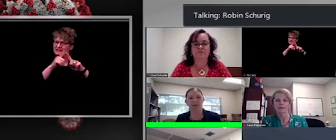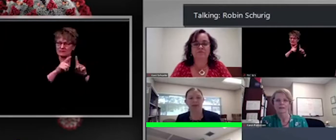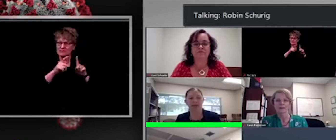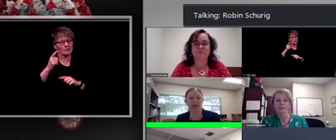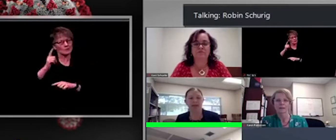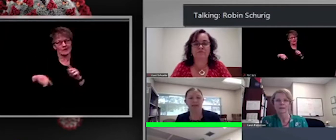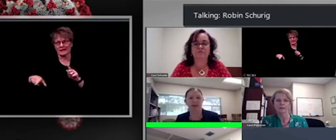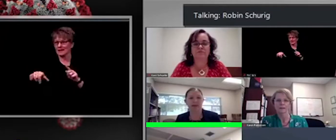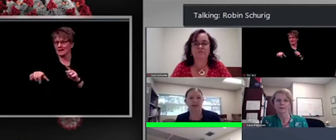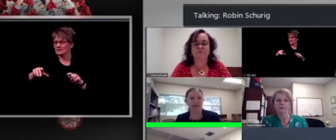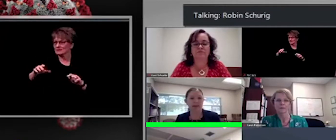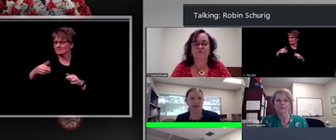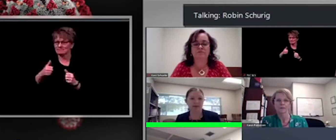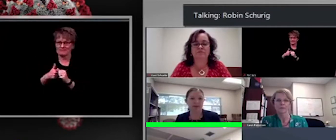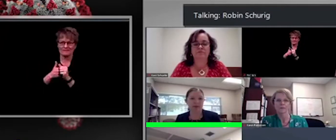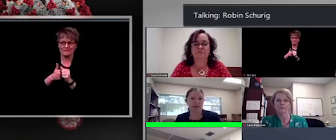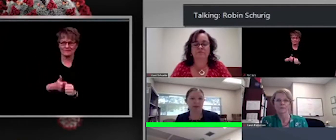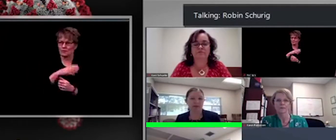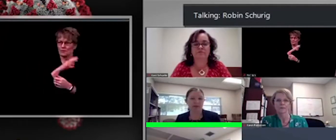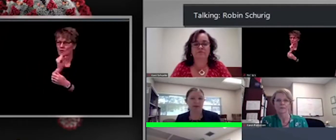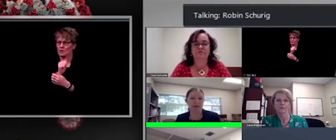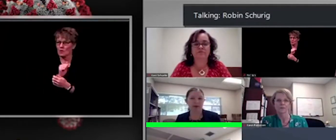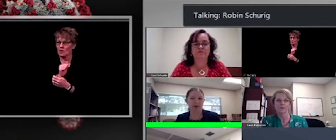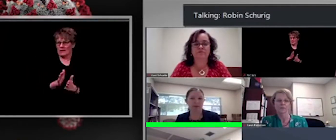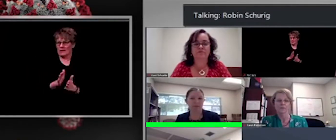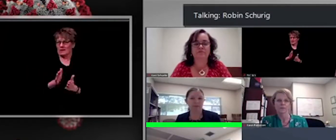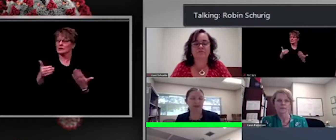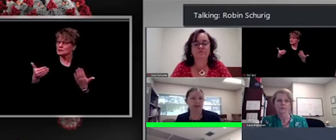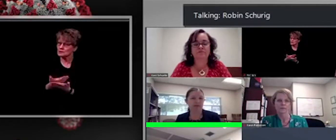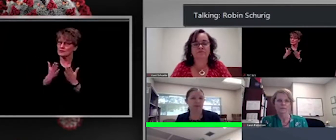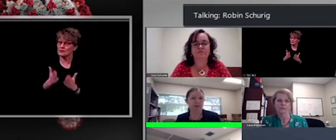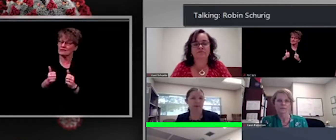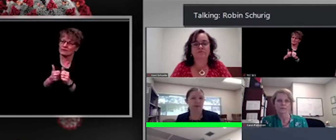that you can take to make it safer in this time of COVID. Basically, if you remember